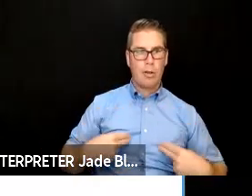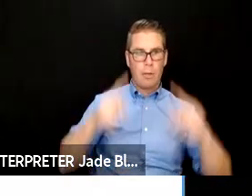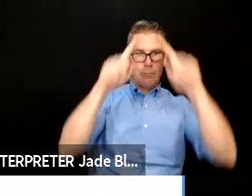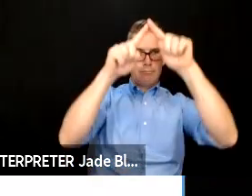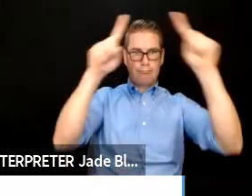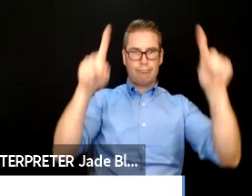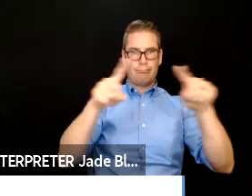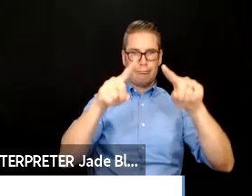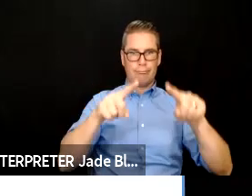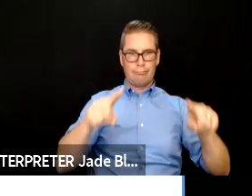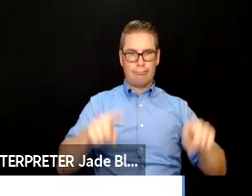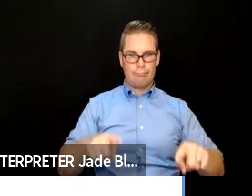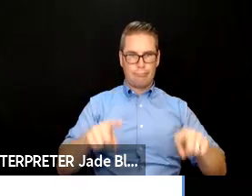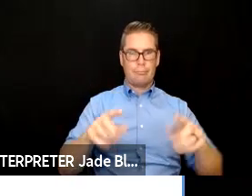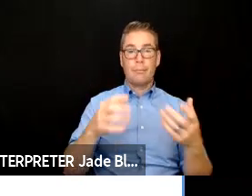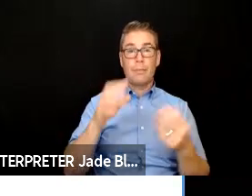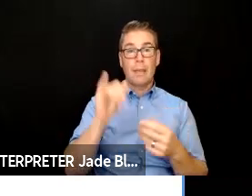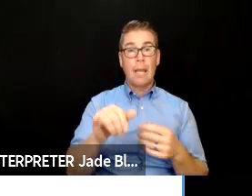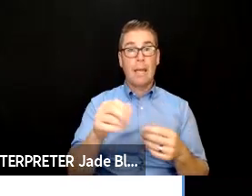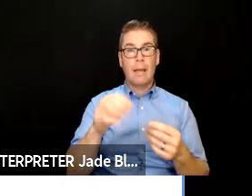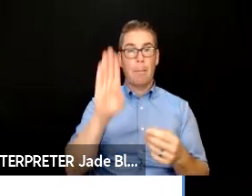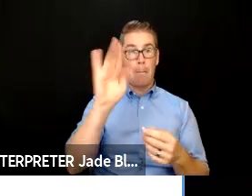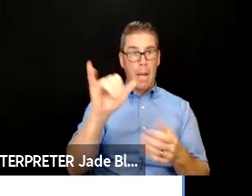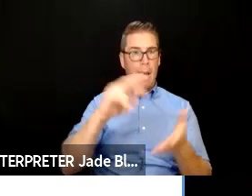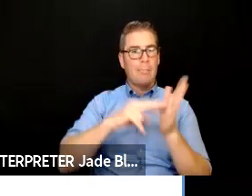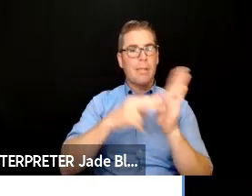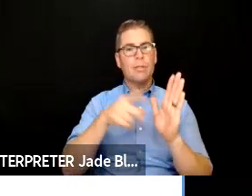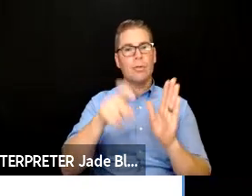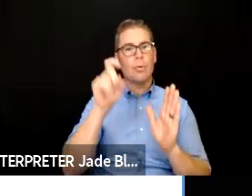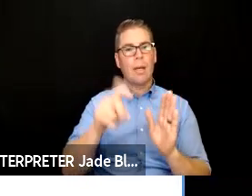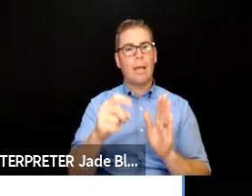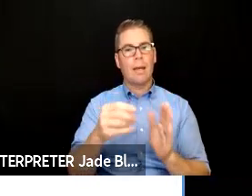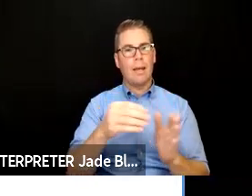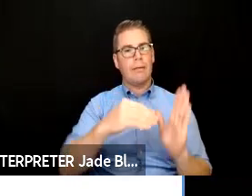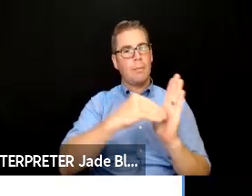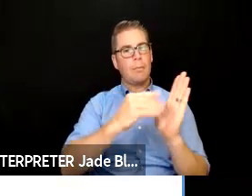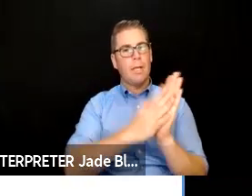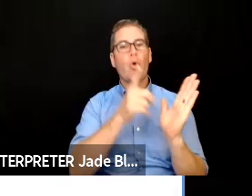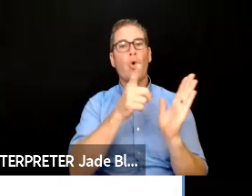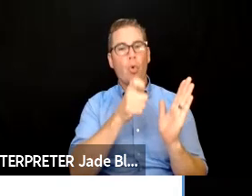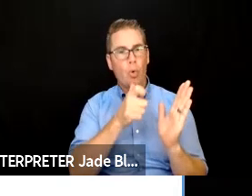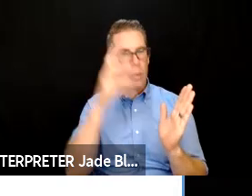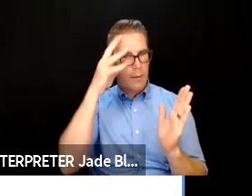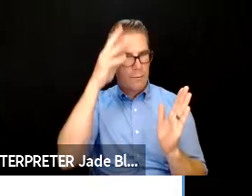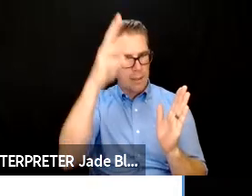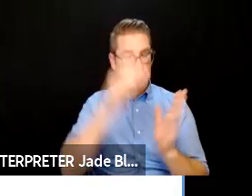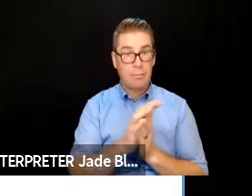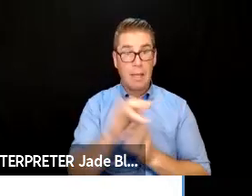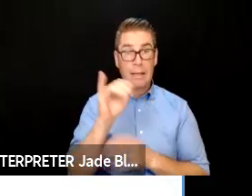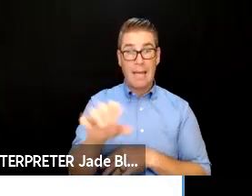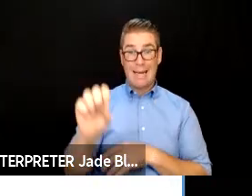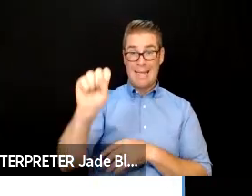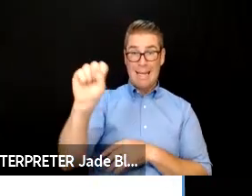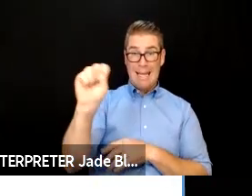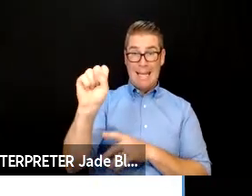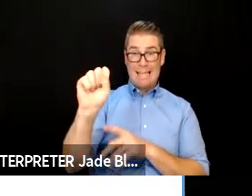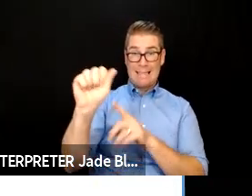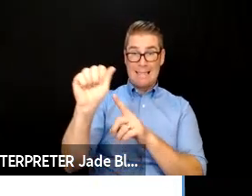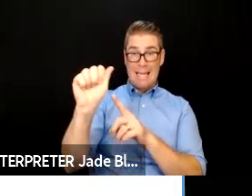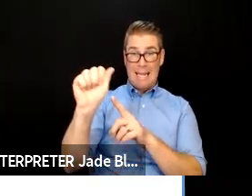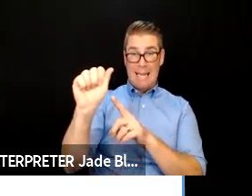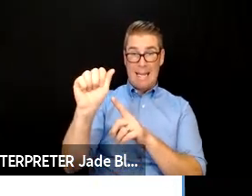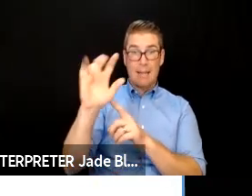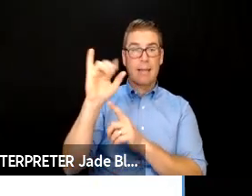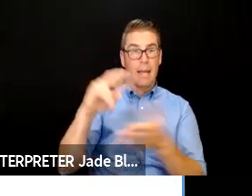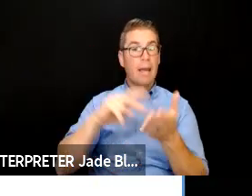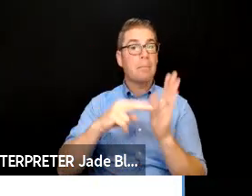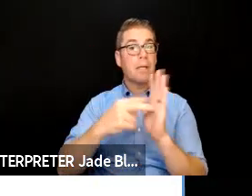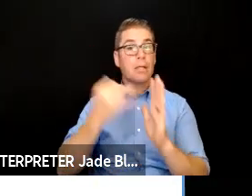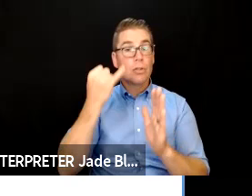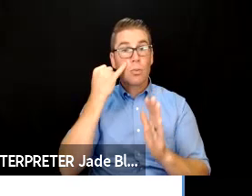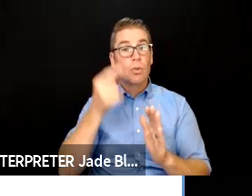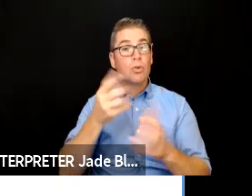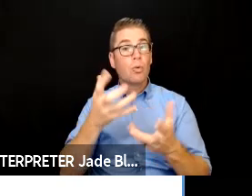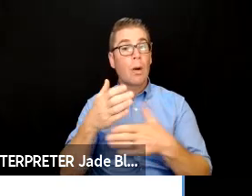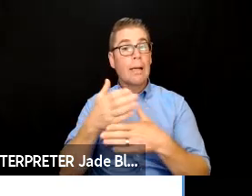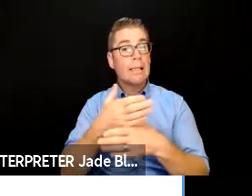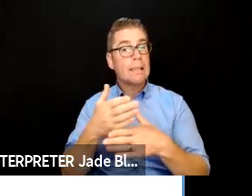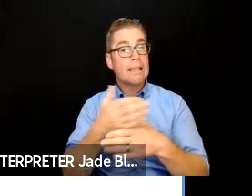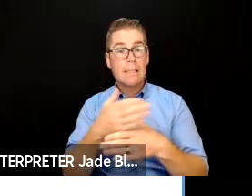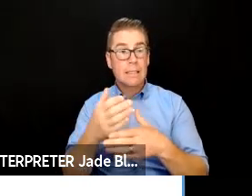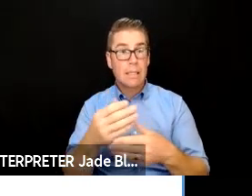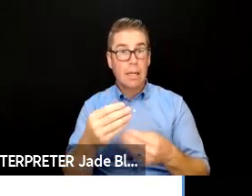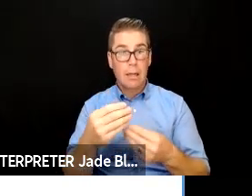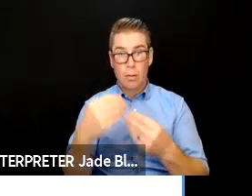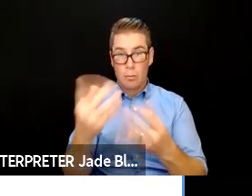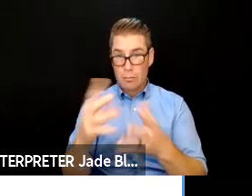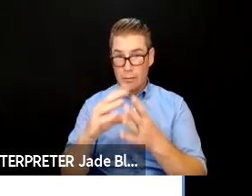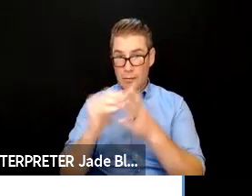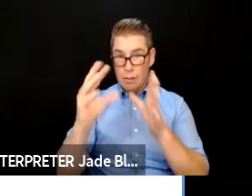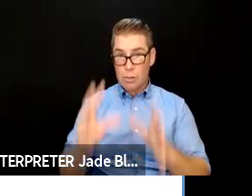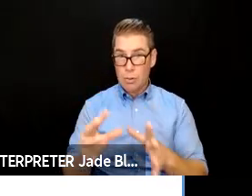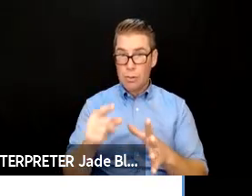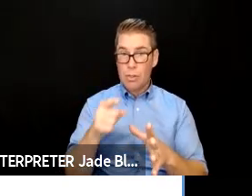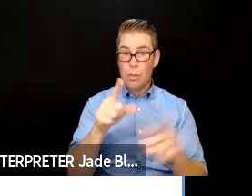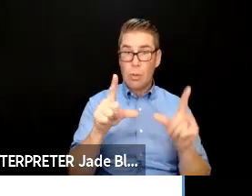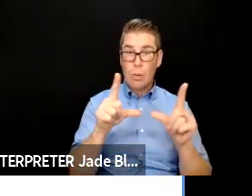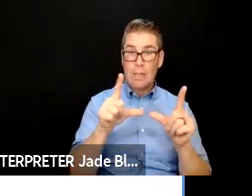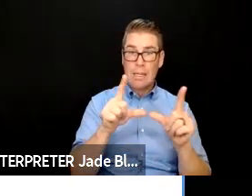Sally Potter: When you have the little essay share like all that means is that if you are going to use it, share it with students, then you cannot change the license. You have to keep the same license.